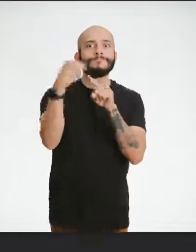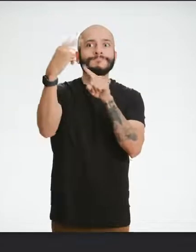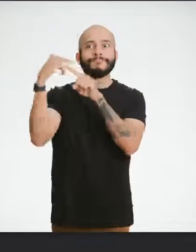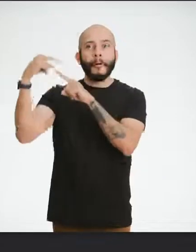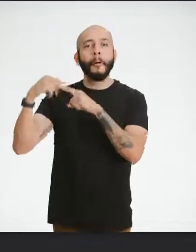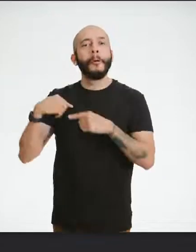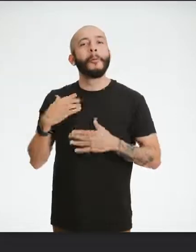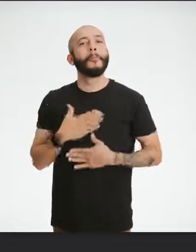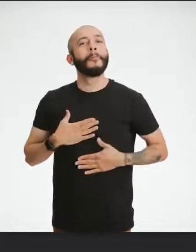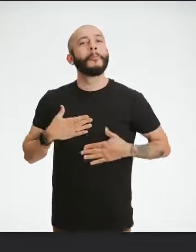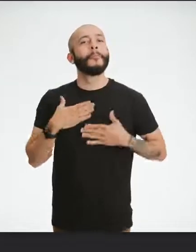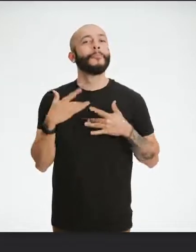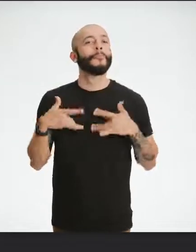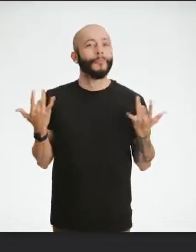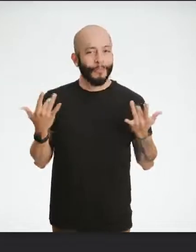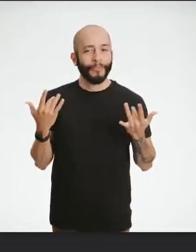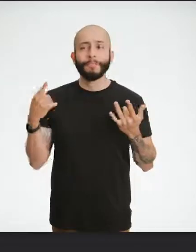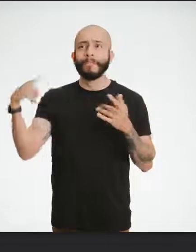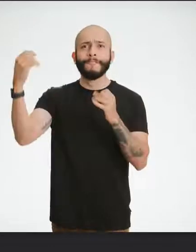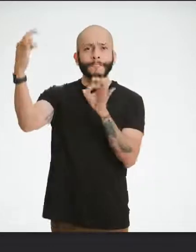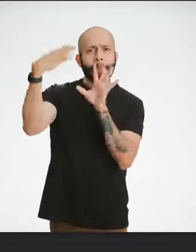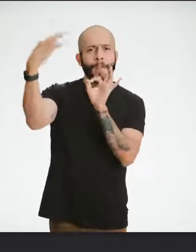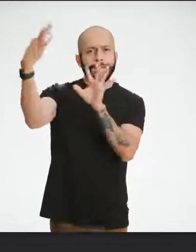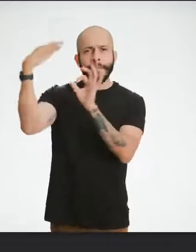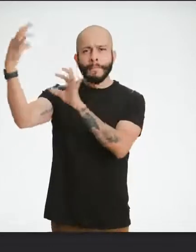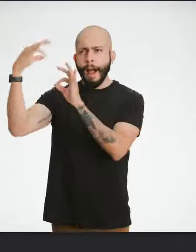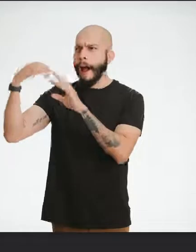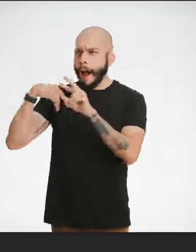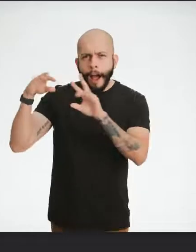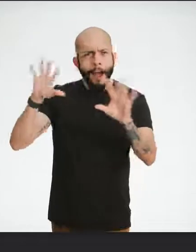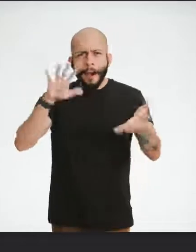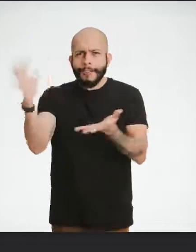Now, we've heard feedback from ad networks and developers, and this year, we made a number